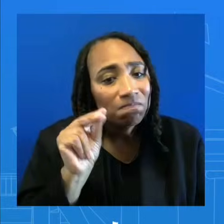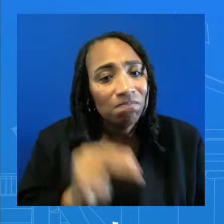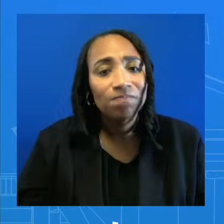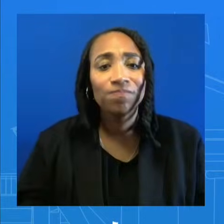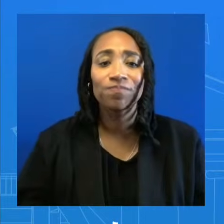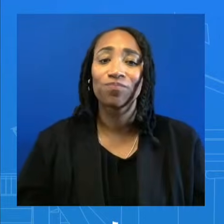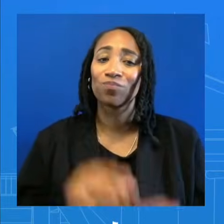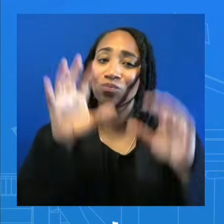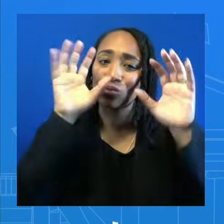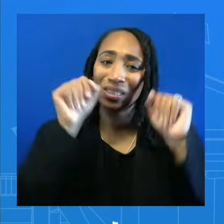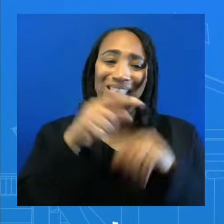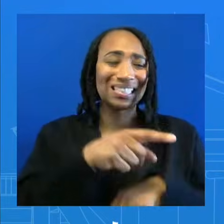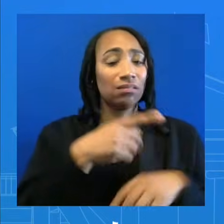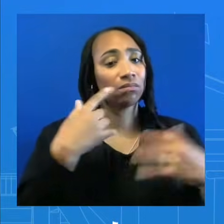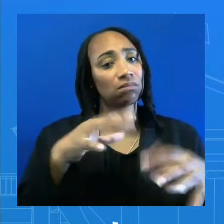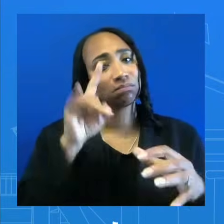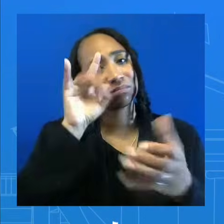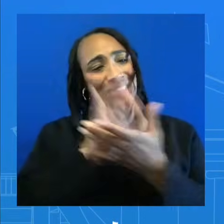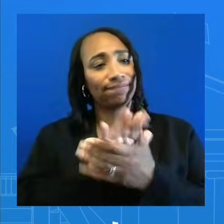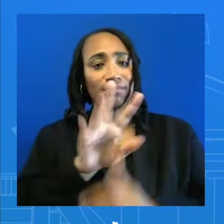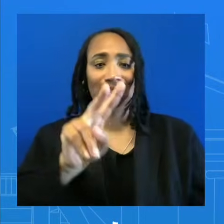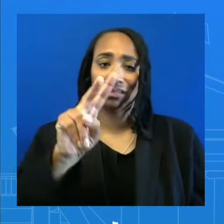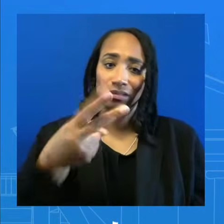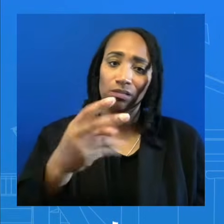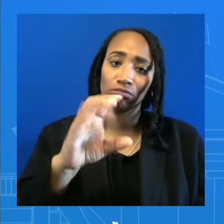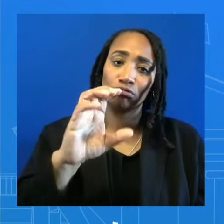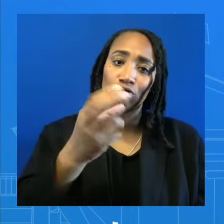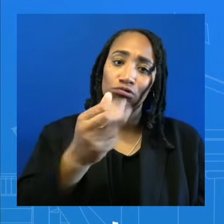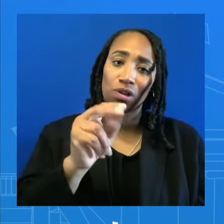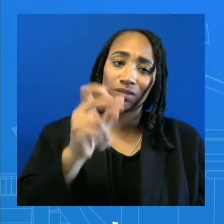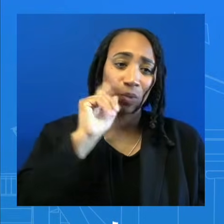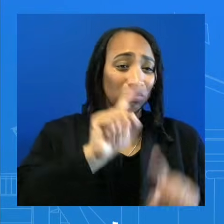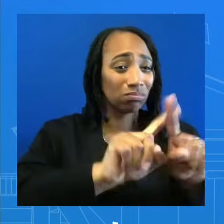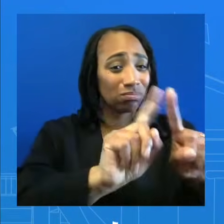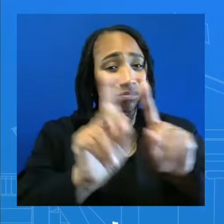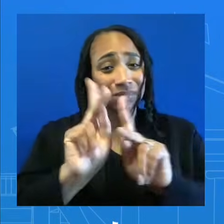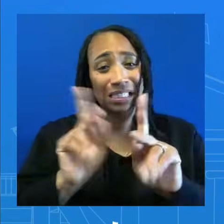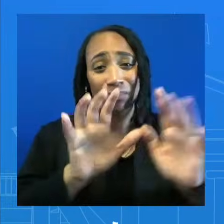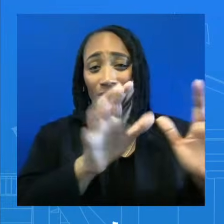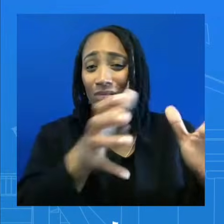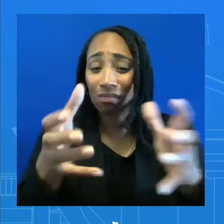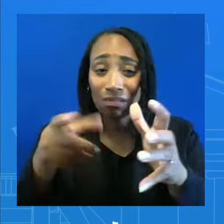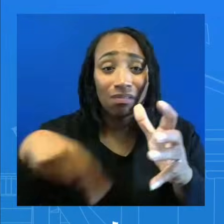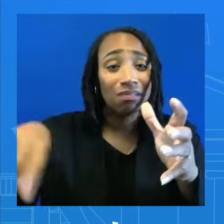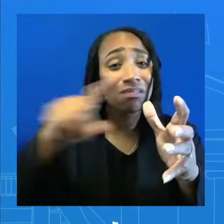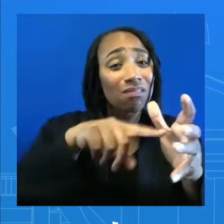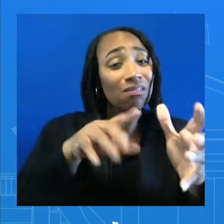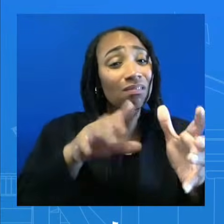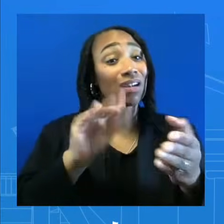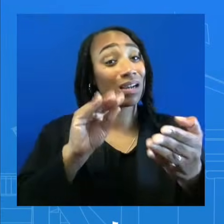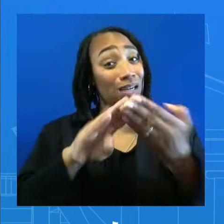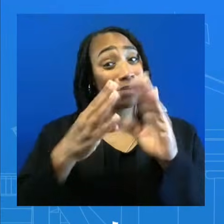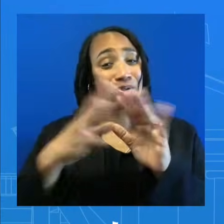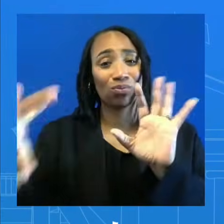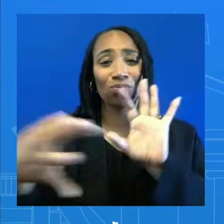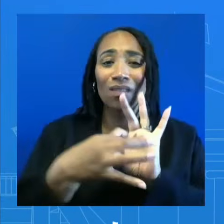how much that means to families and, certainly, communities. Go ahead. The Press: Yeah. Has the president called any of the people he granted pardons to?